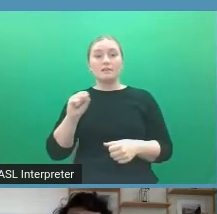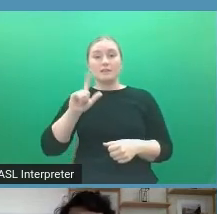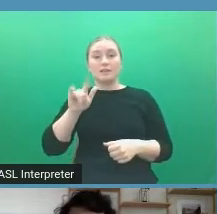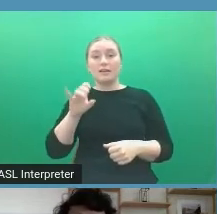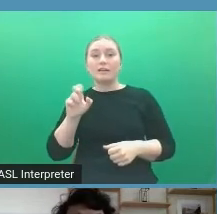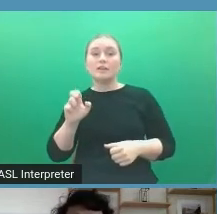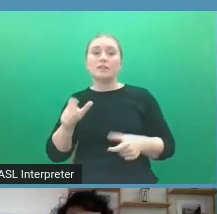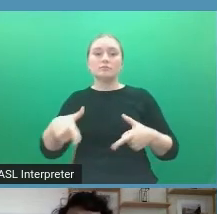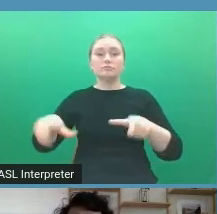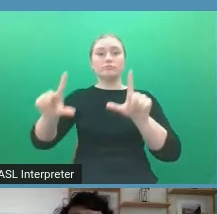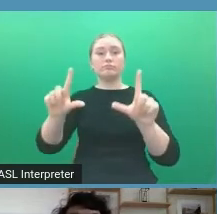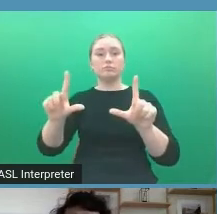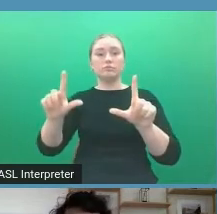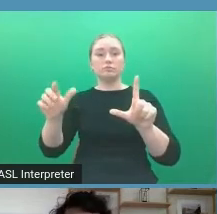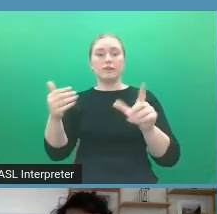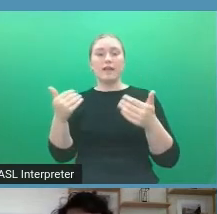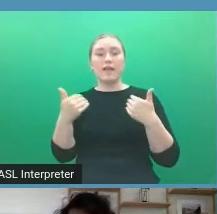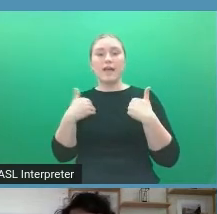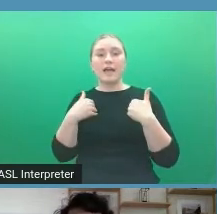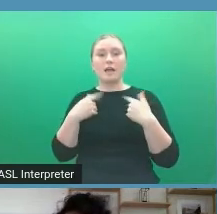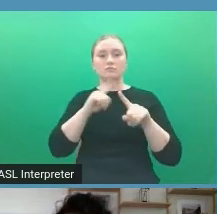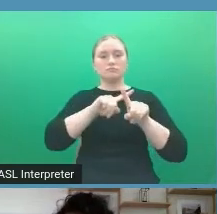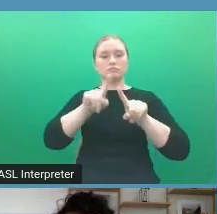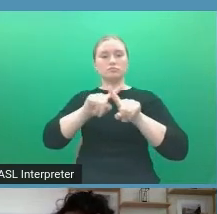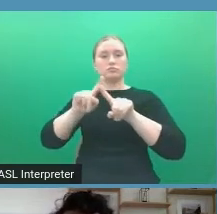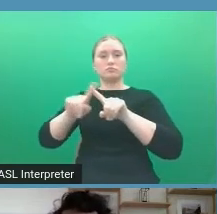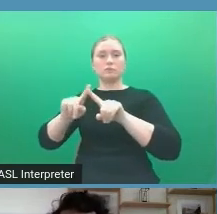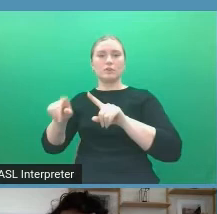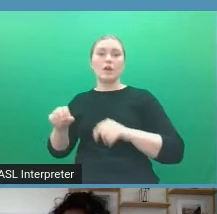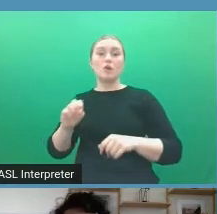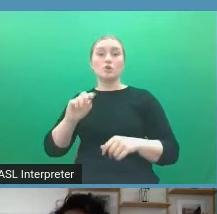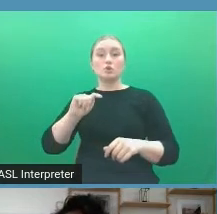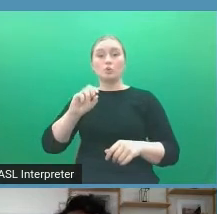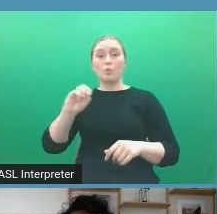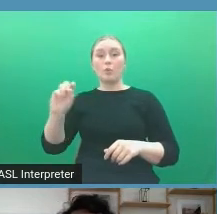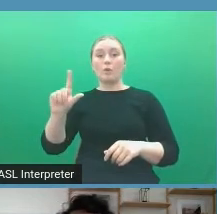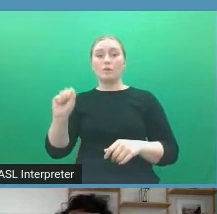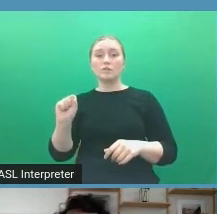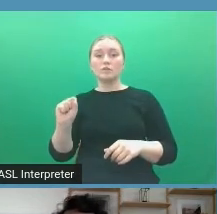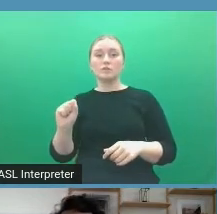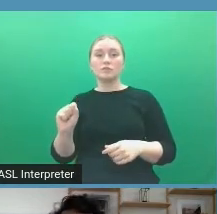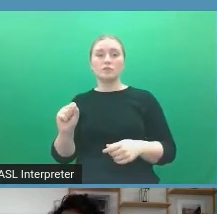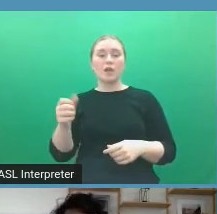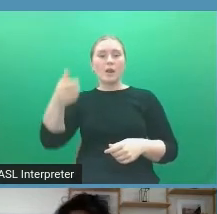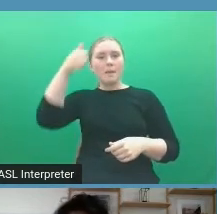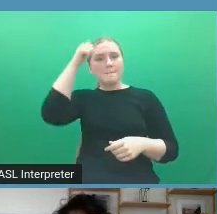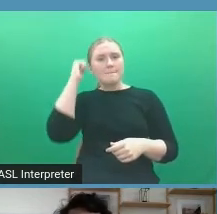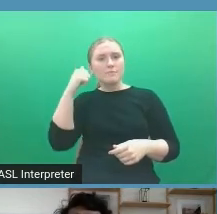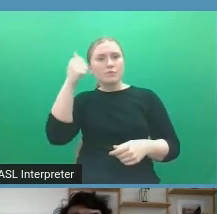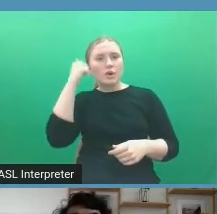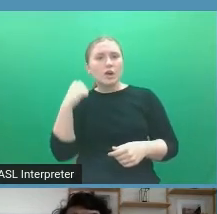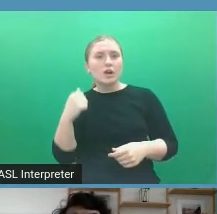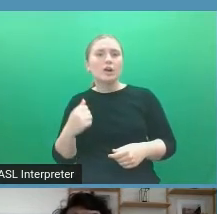everything from magnifying light, magnifying goggles to brushes, knives, little picks, these